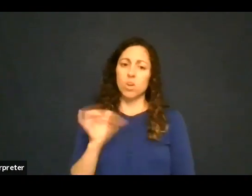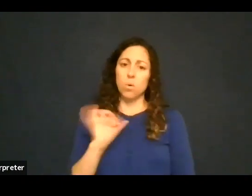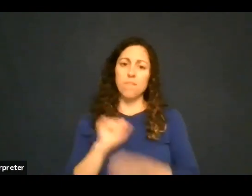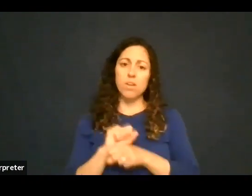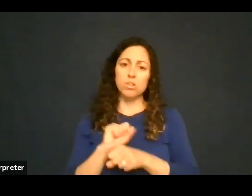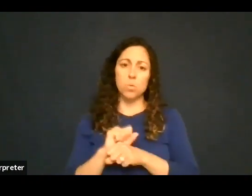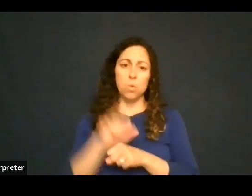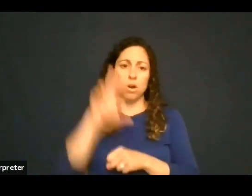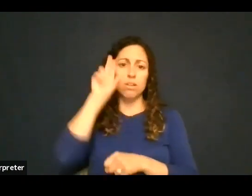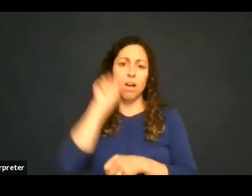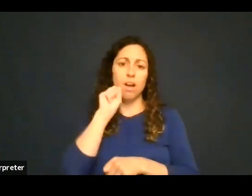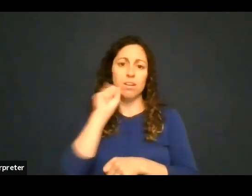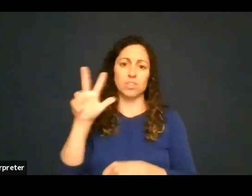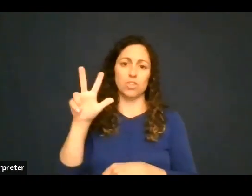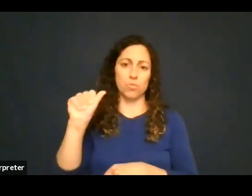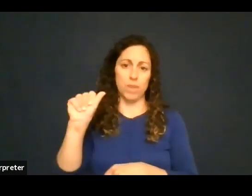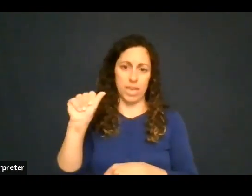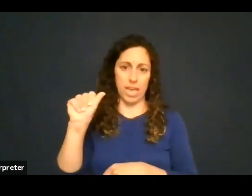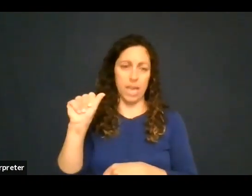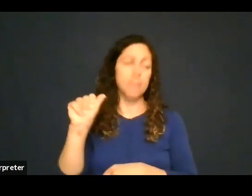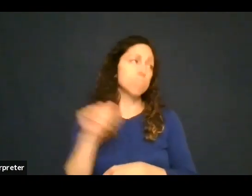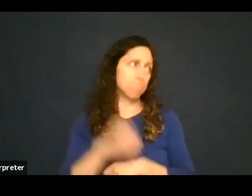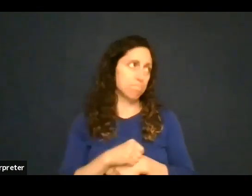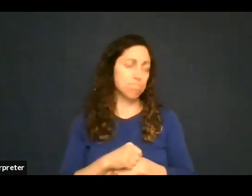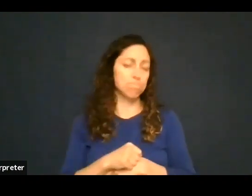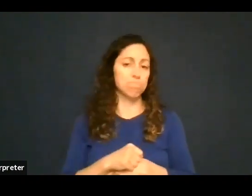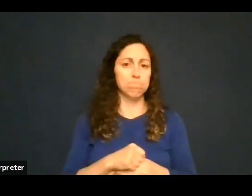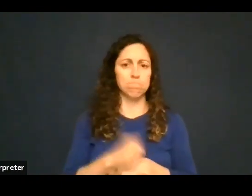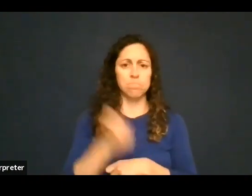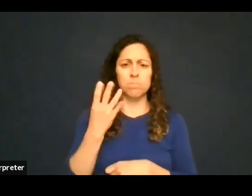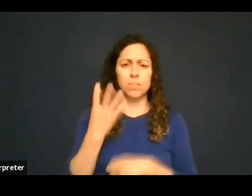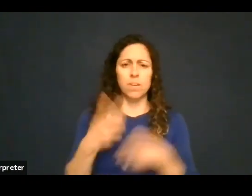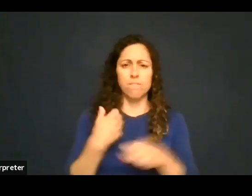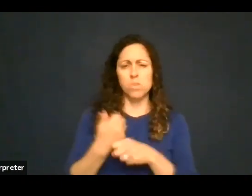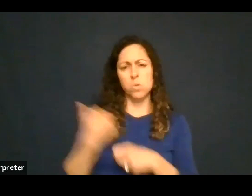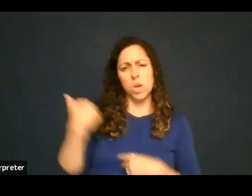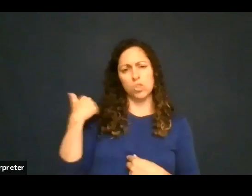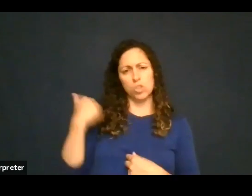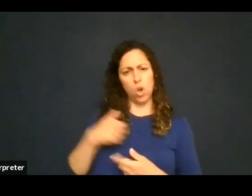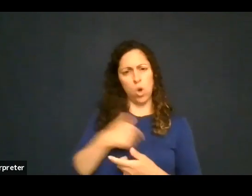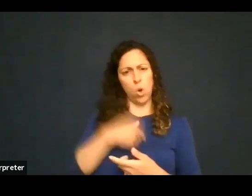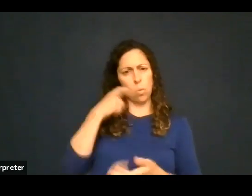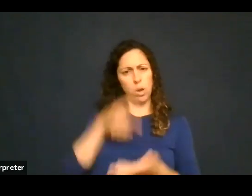ago, found that if we put the CLRN1 gene into the new type